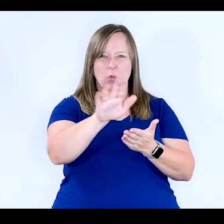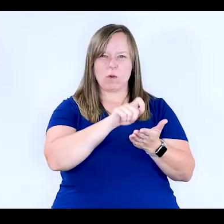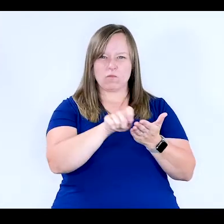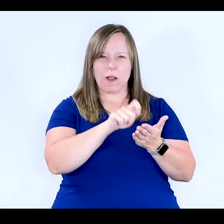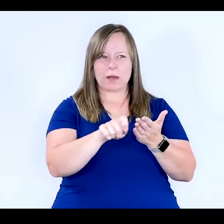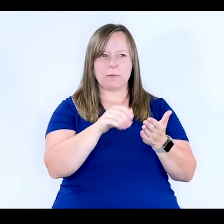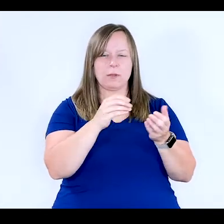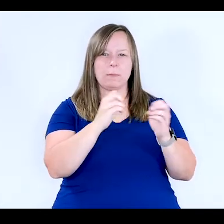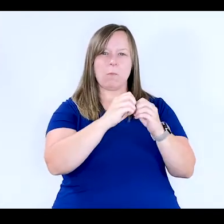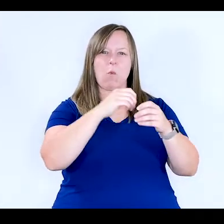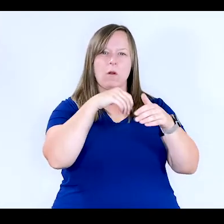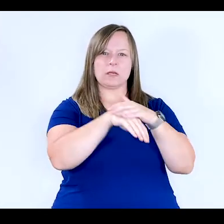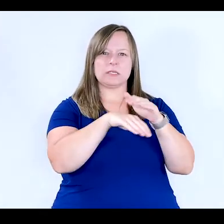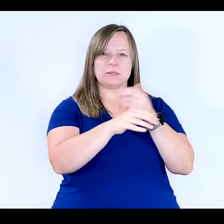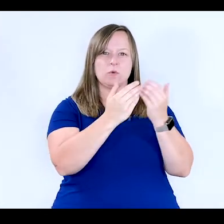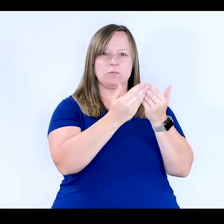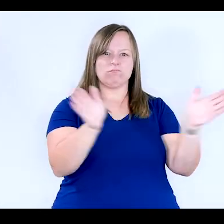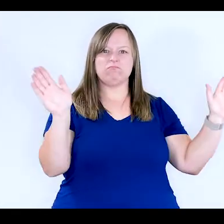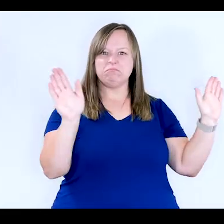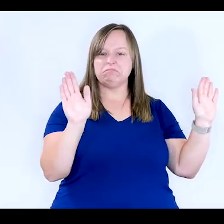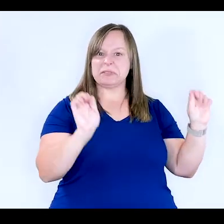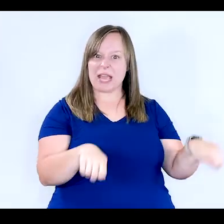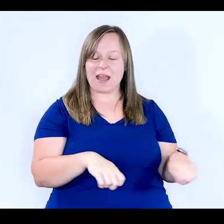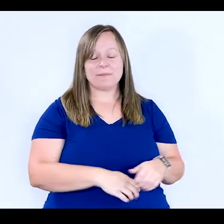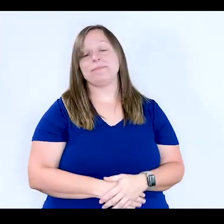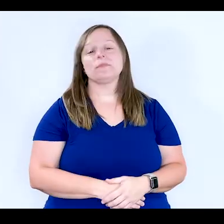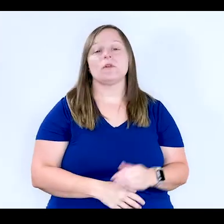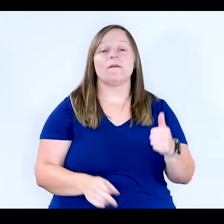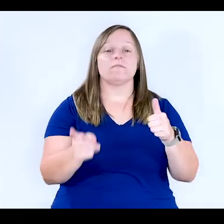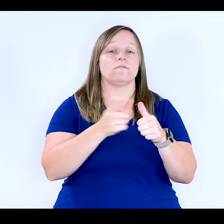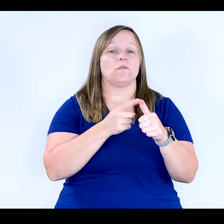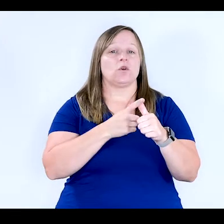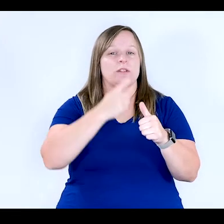writing be accessible to the widest audience possible. So first, you should